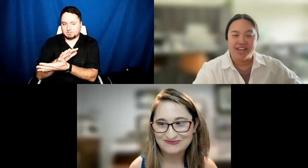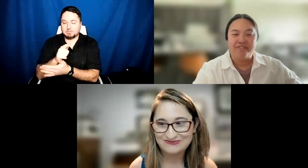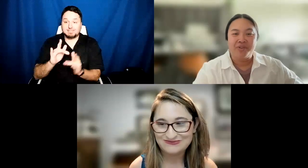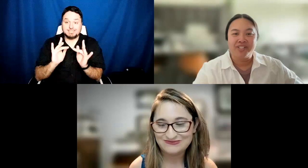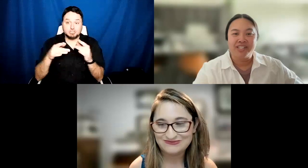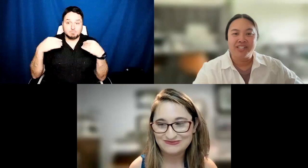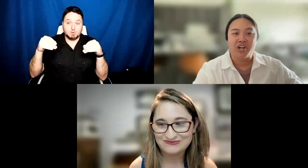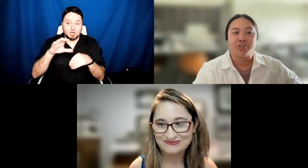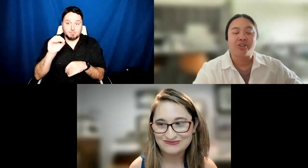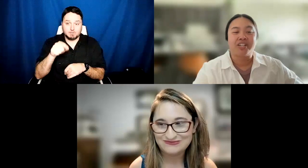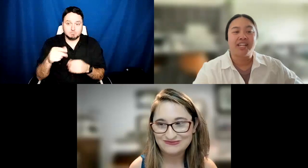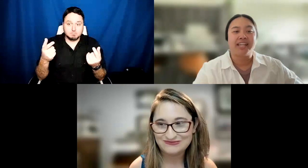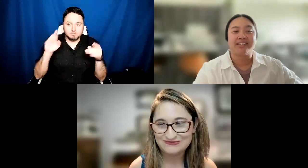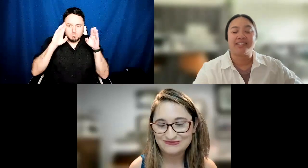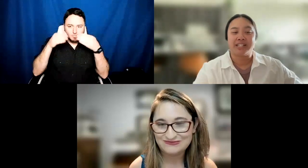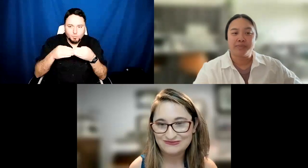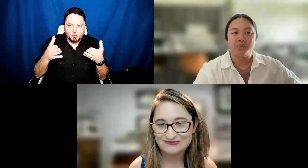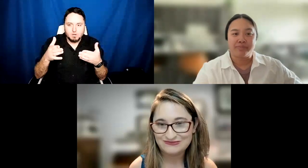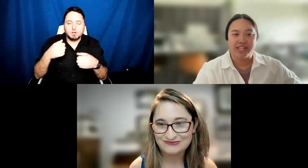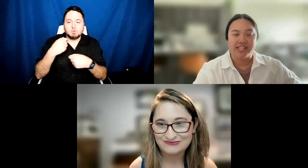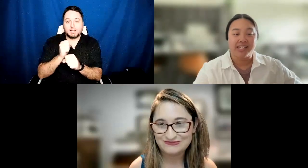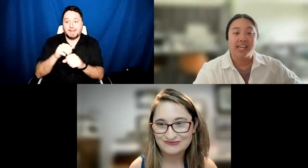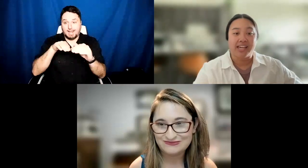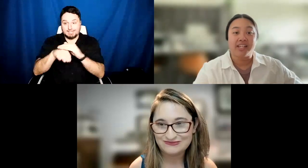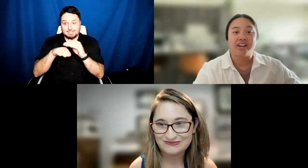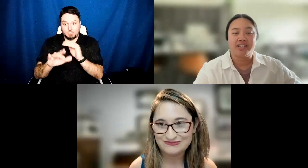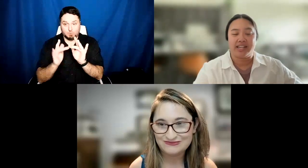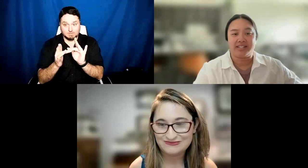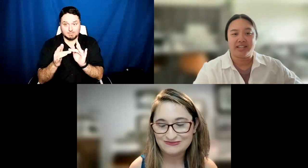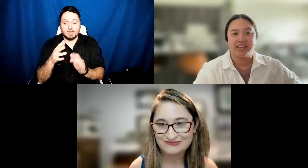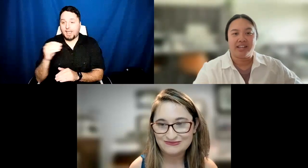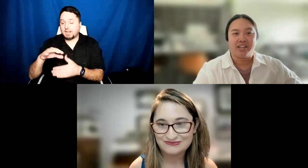that focuses on creating accessible websites and content.